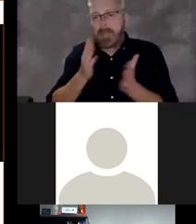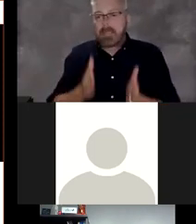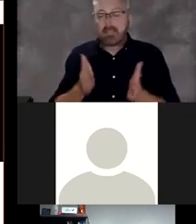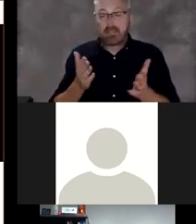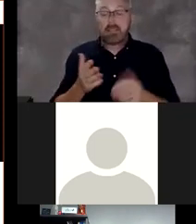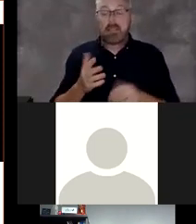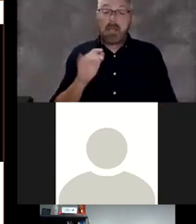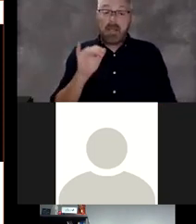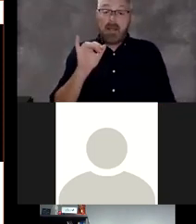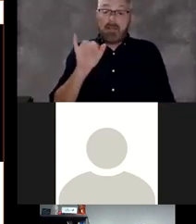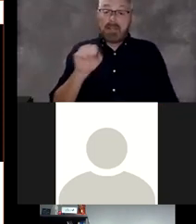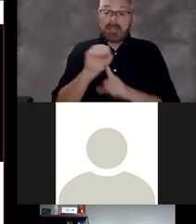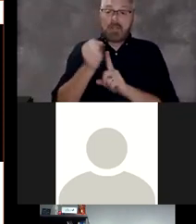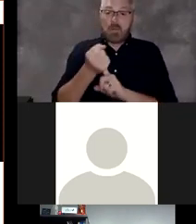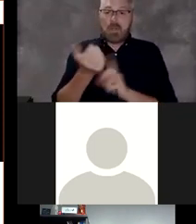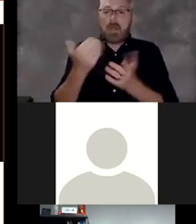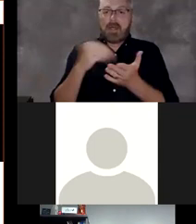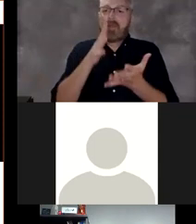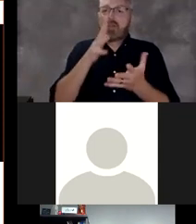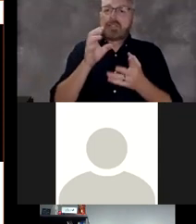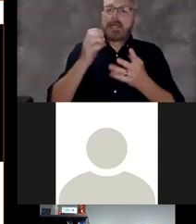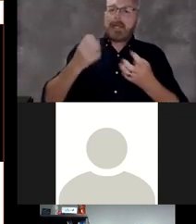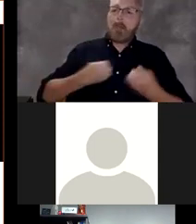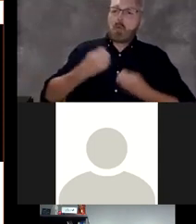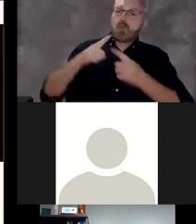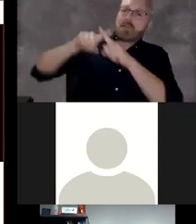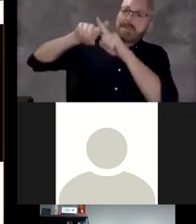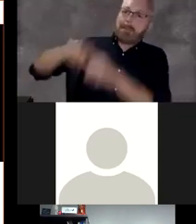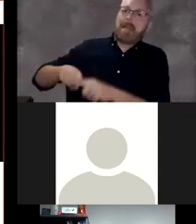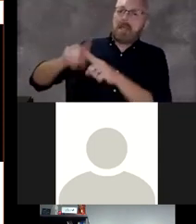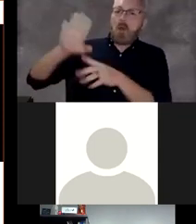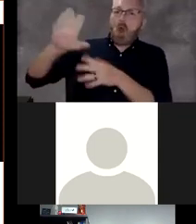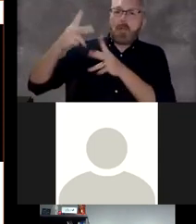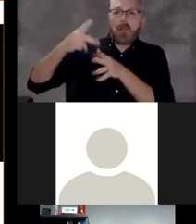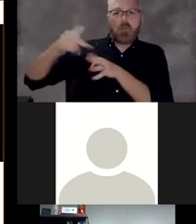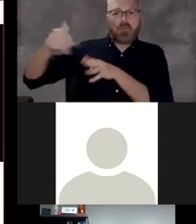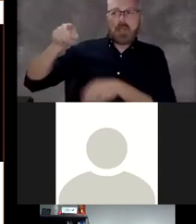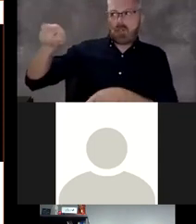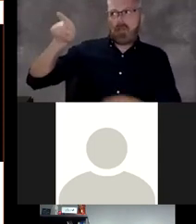IS A SITUATION WHERE THERE'S AN EMOTIONAL DEPENDENCE. THE PROFESSIONAL KNOWS OR SHOULD KNOW THAT THE PERSON IS UNABLE